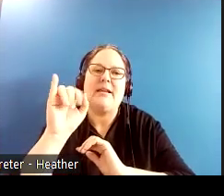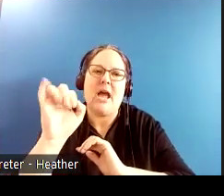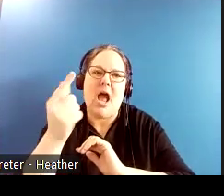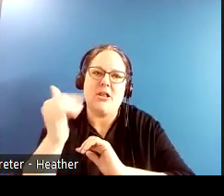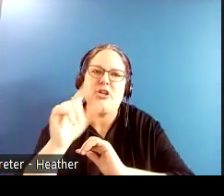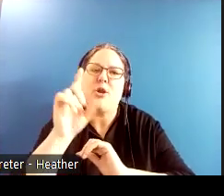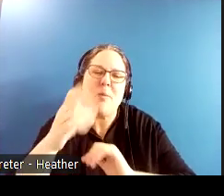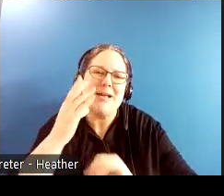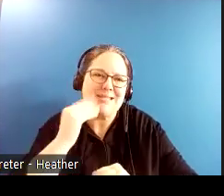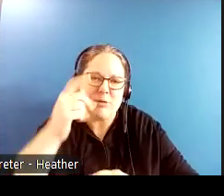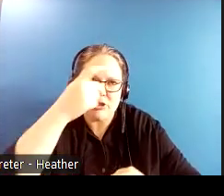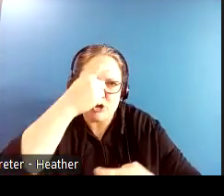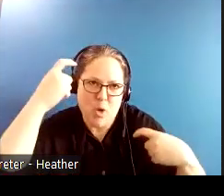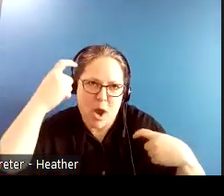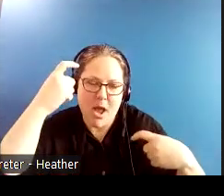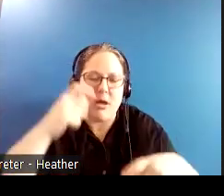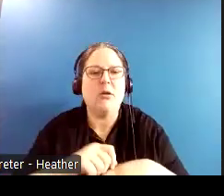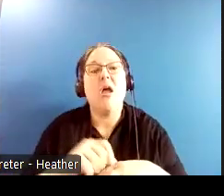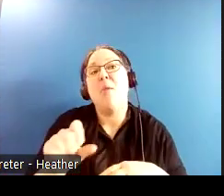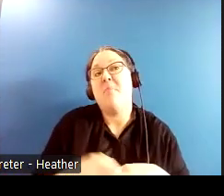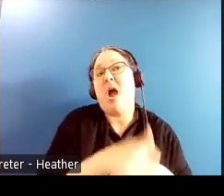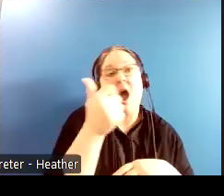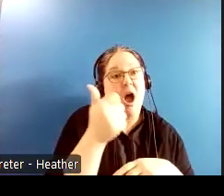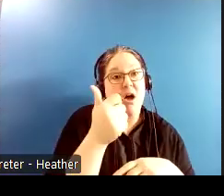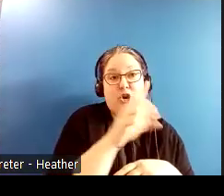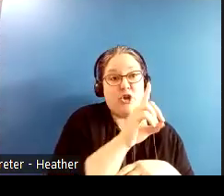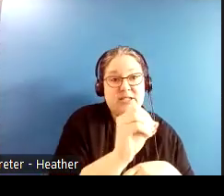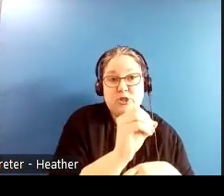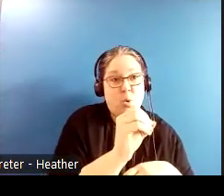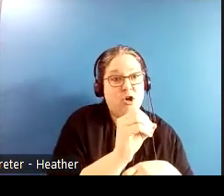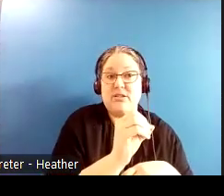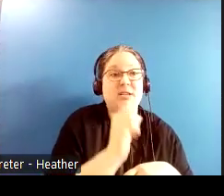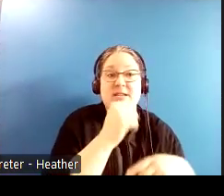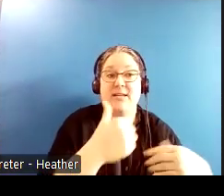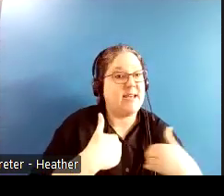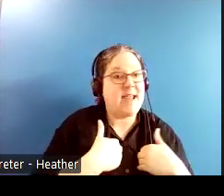disorder in the DSM as far as I'm aware has no ideological criterion. You diagnose on the